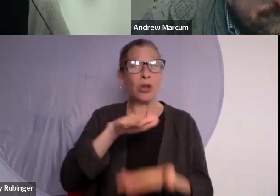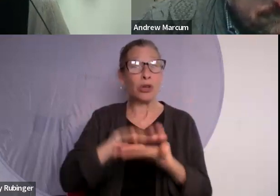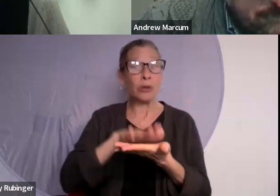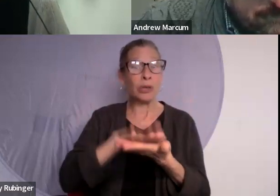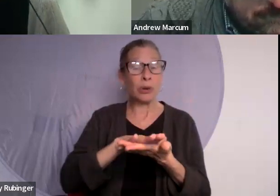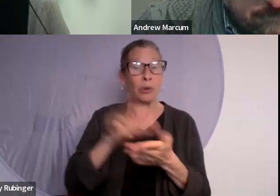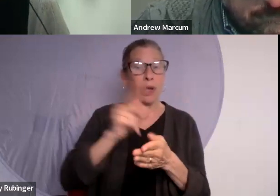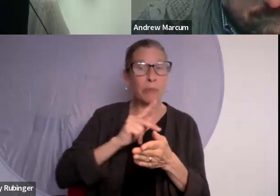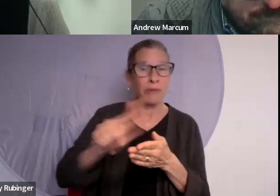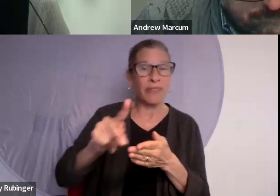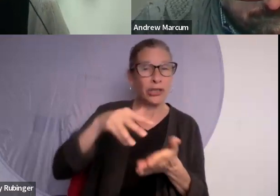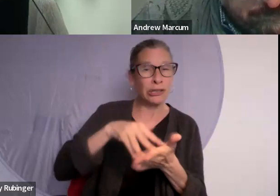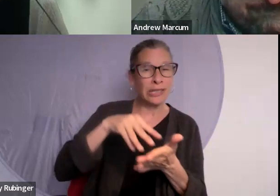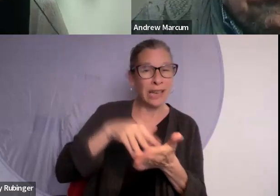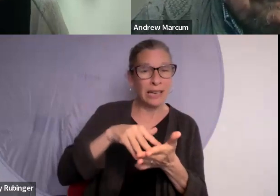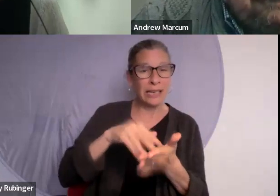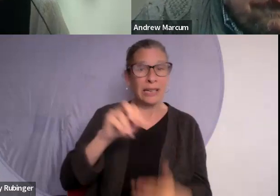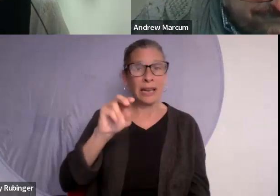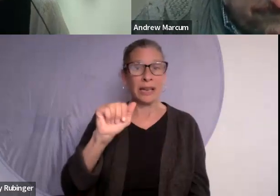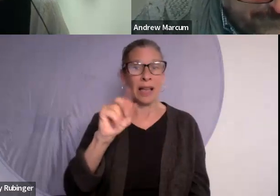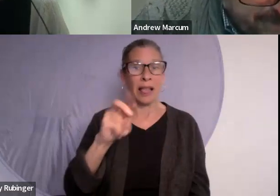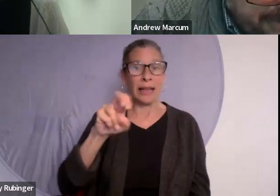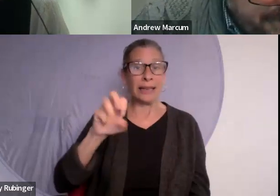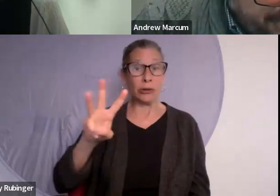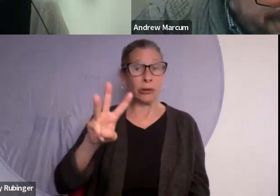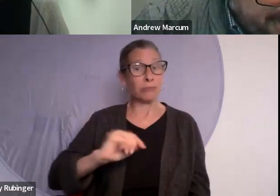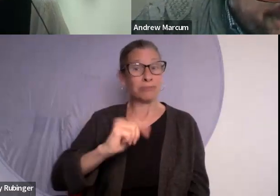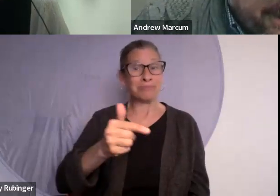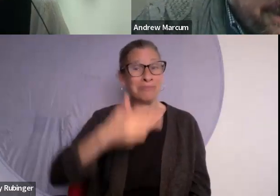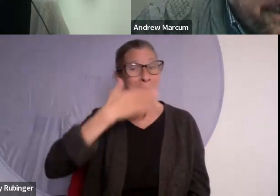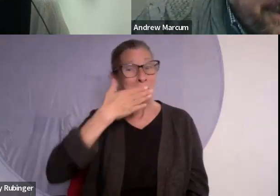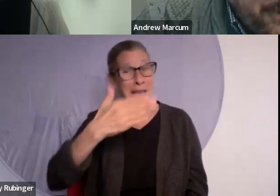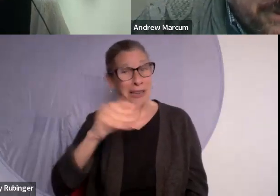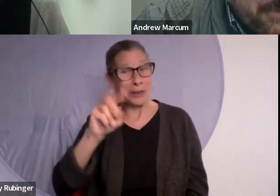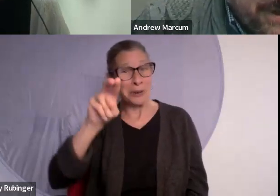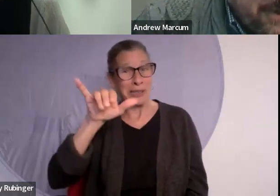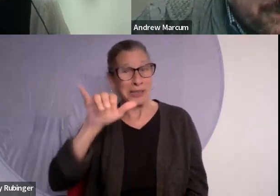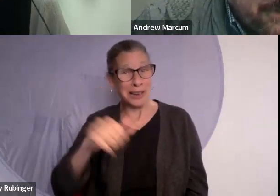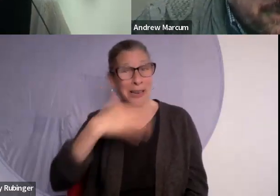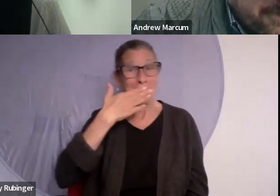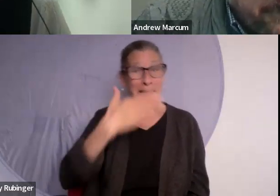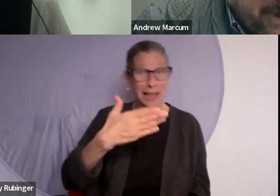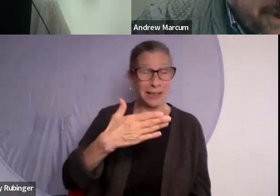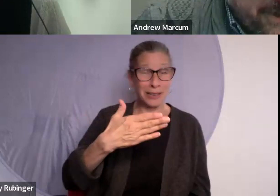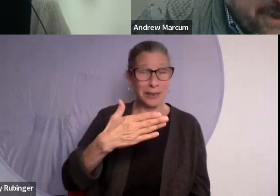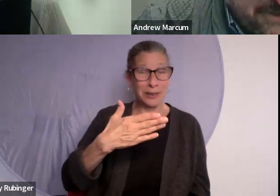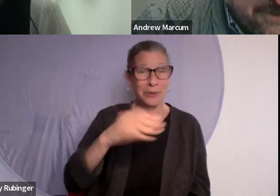Studies. And turn whenever you're ready. [Andrew Marcum] Thank you so much, Tania. And thank you as well to Shivan and